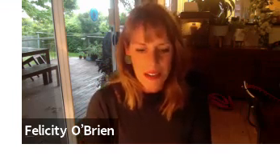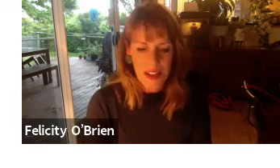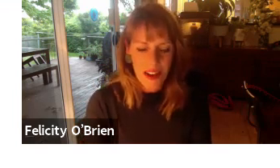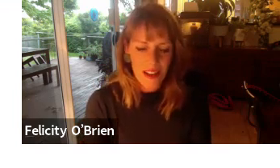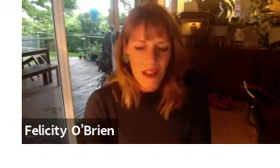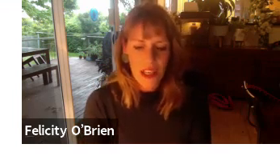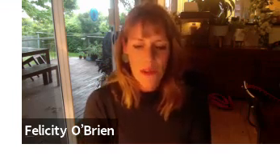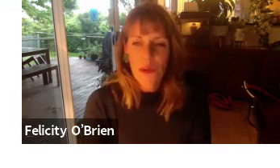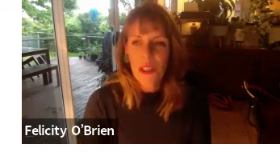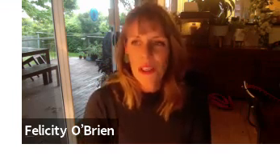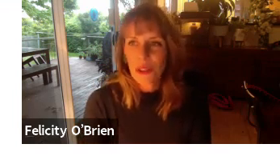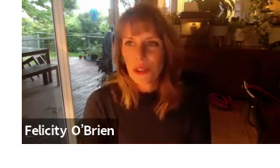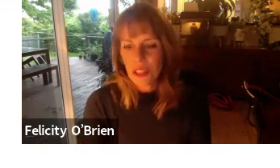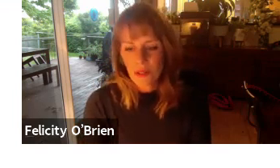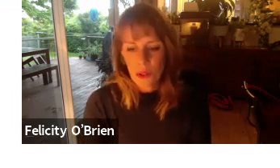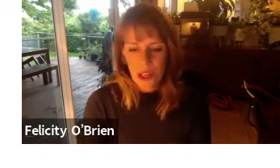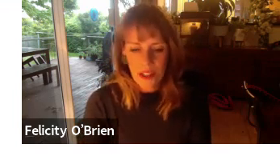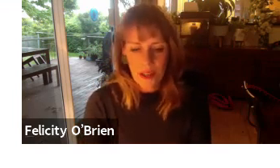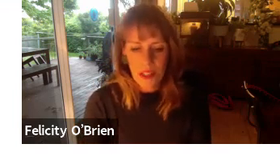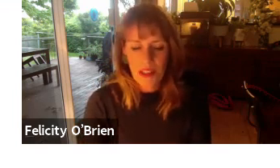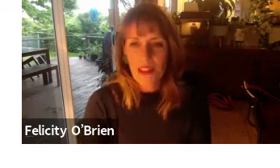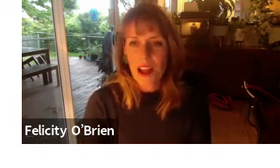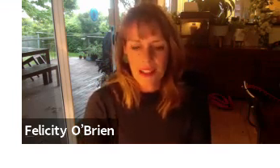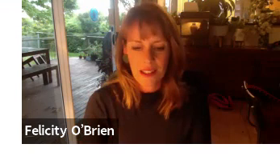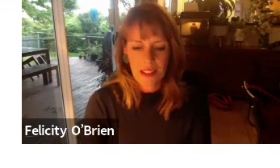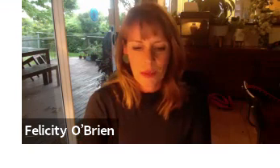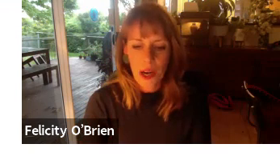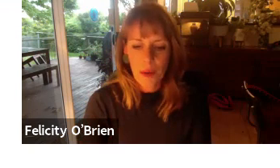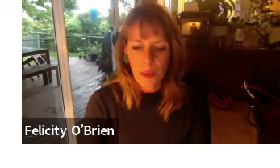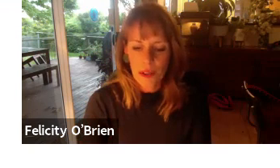tonight which will include a full transcript in the slides, and this will go up on the